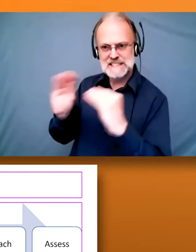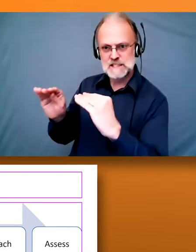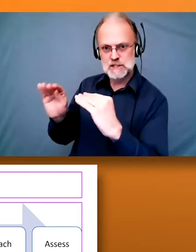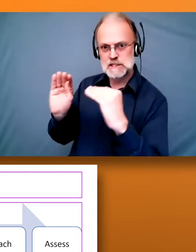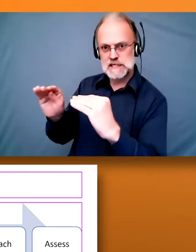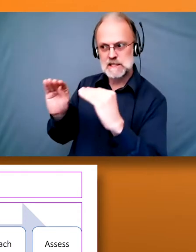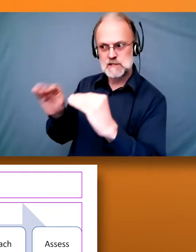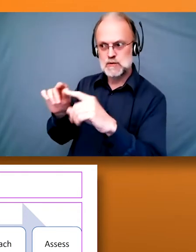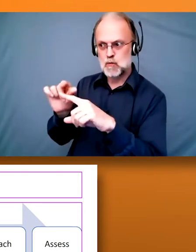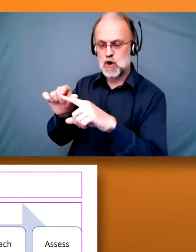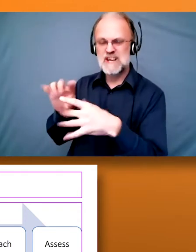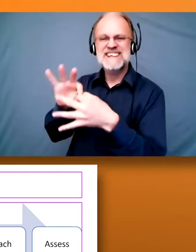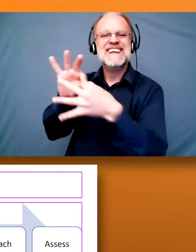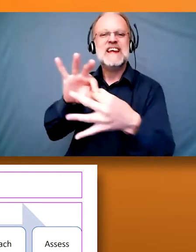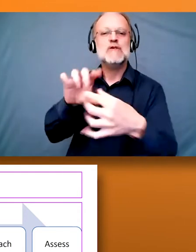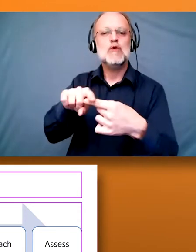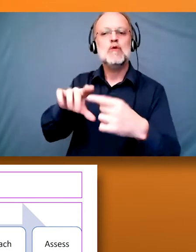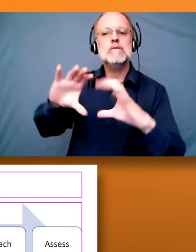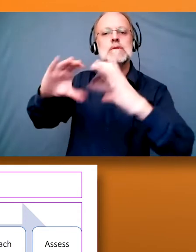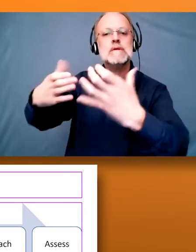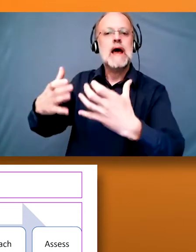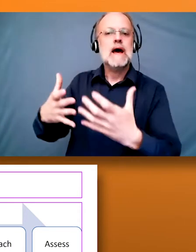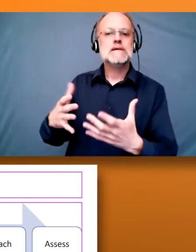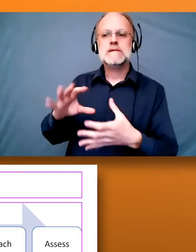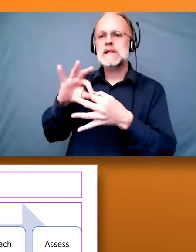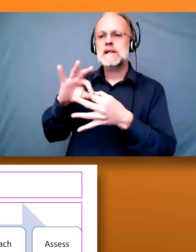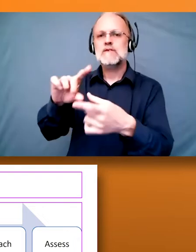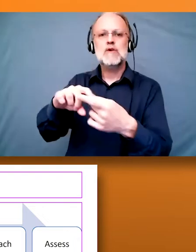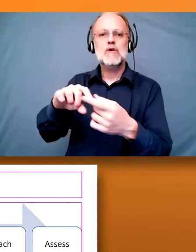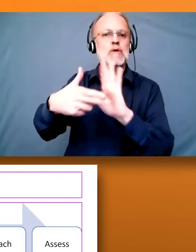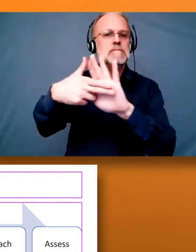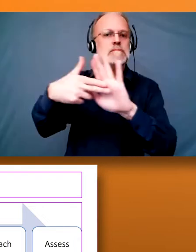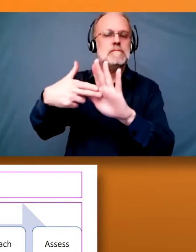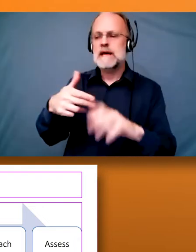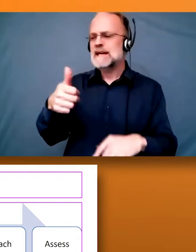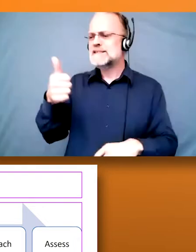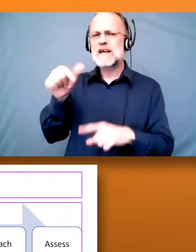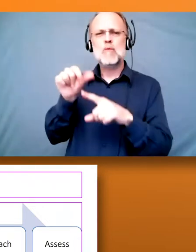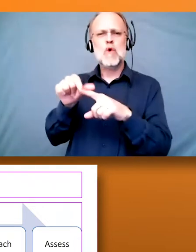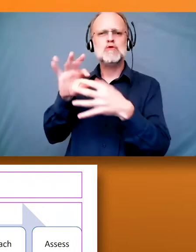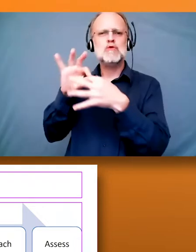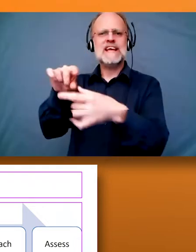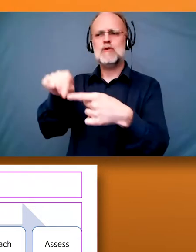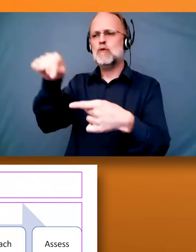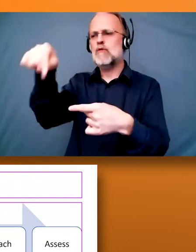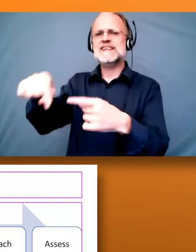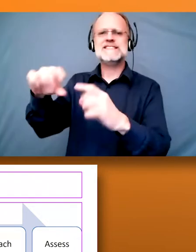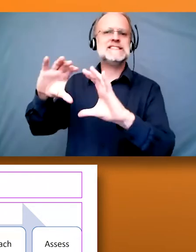If you can teach the words in a category, 10 words that are related to "X,"